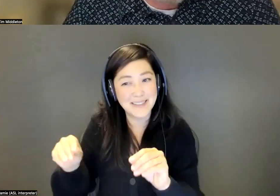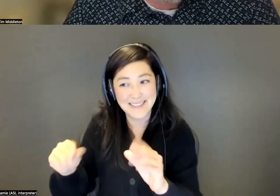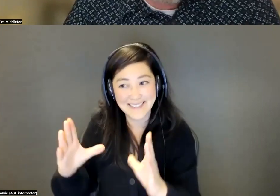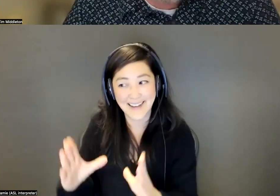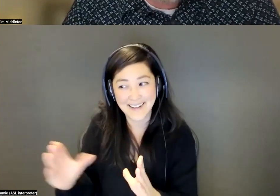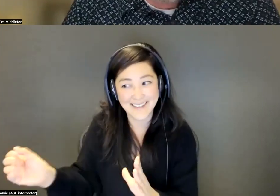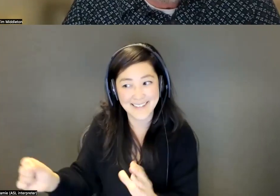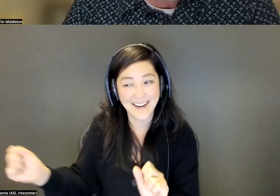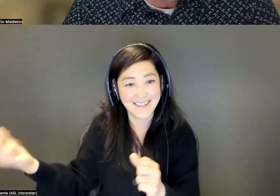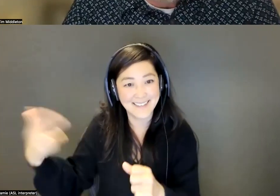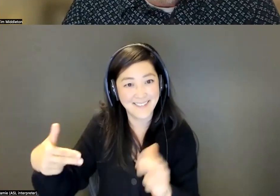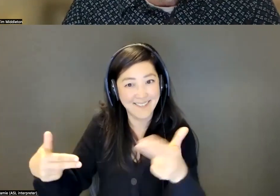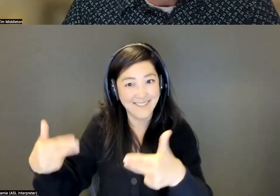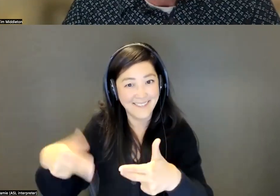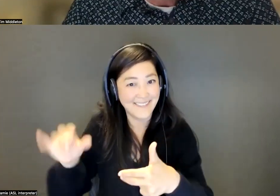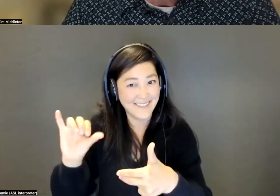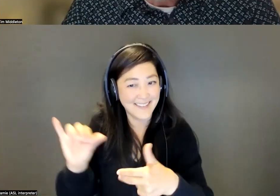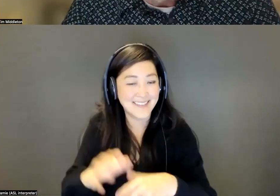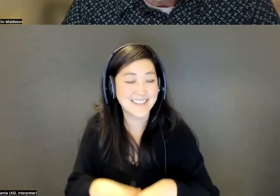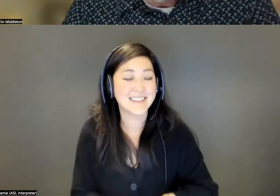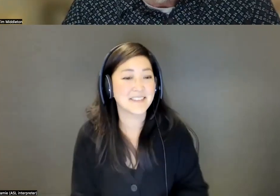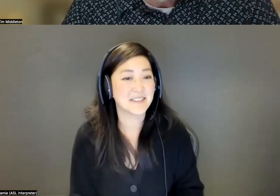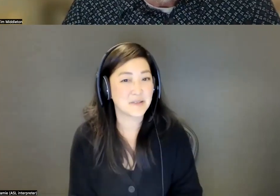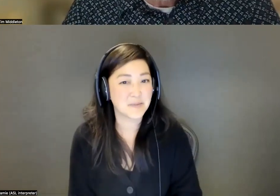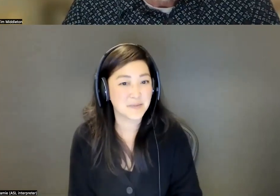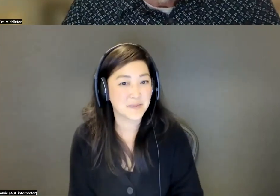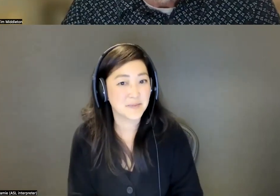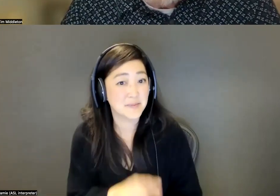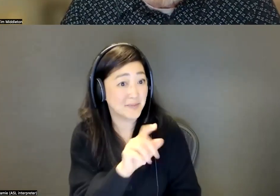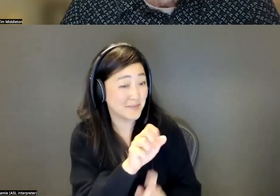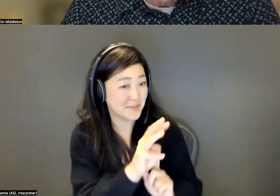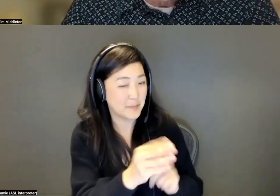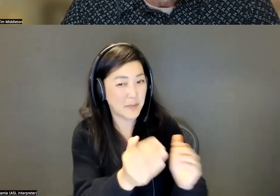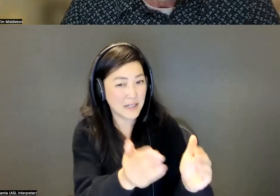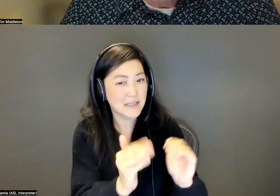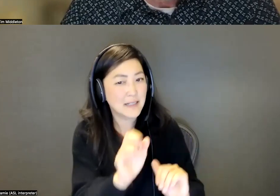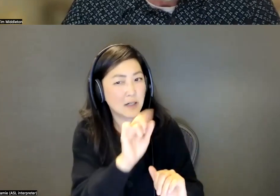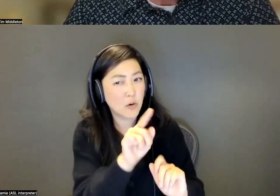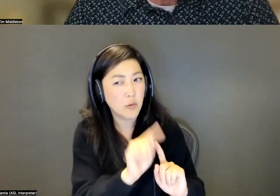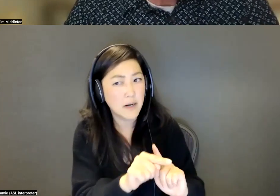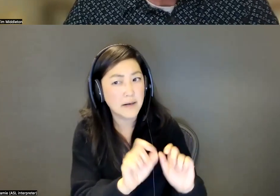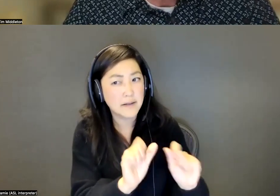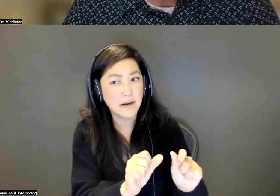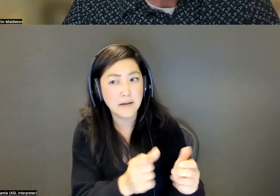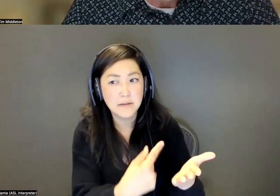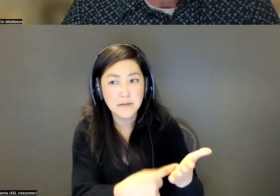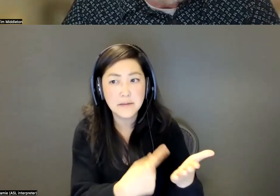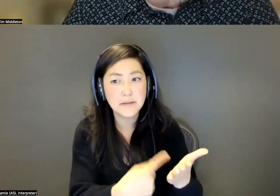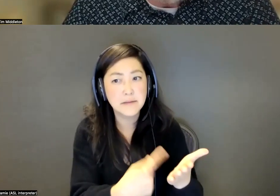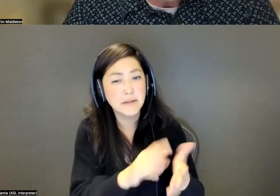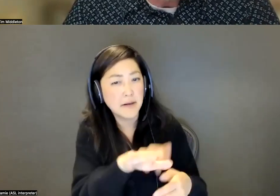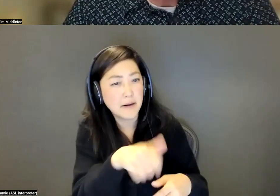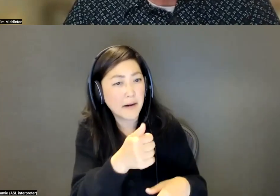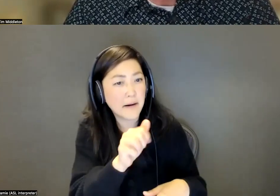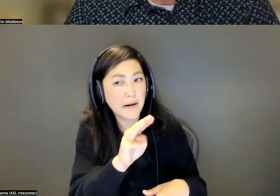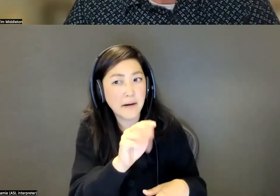Tim: Our next question, "Can you speak to the value of other metadata elements such